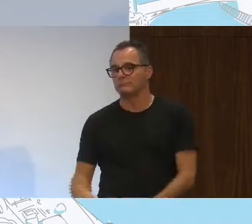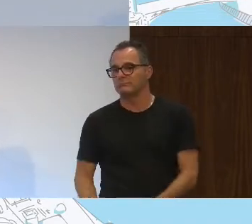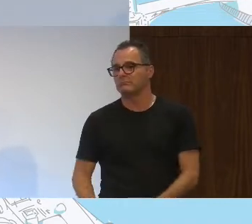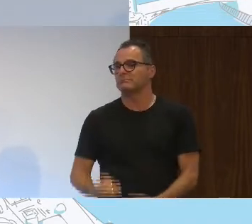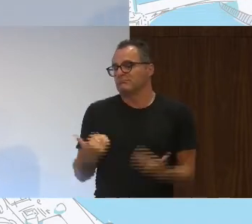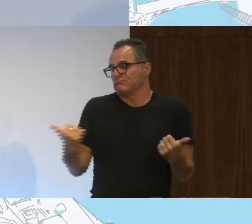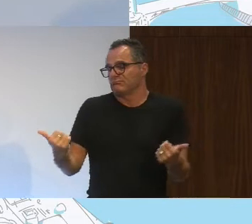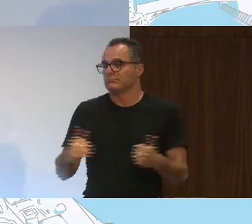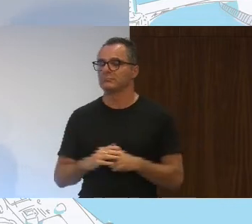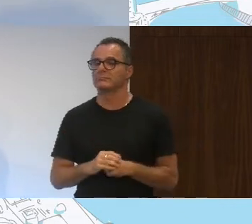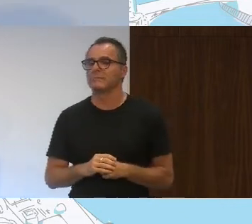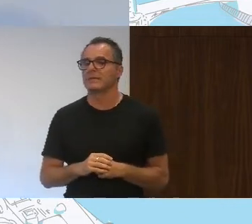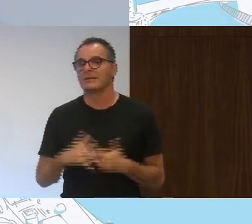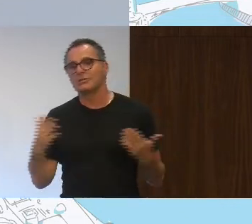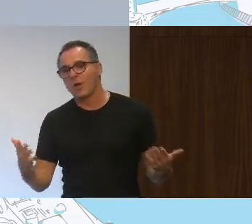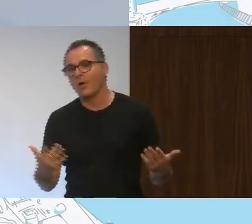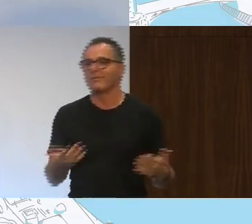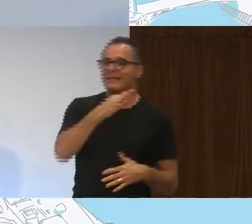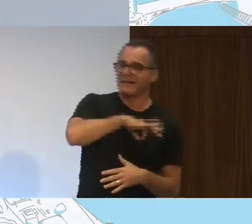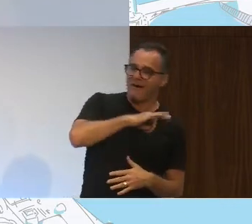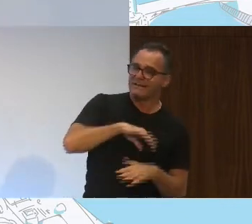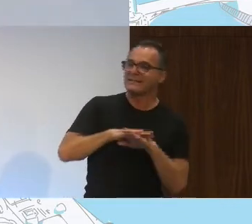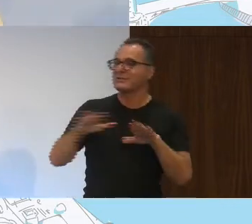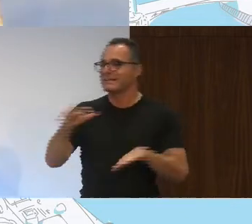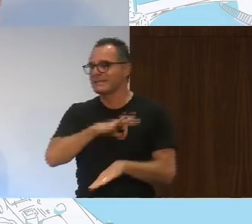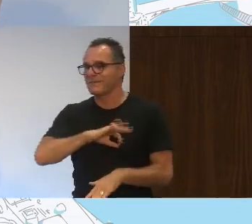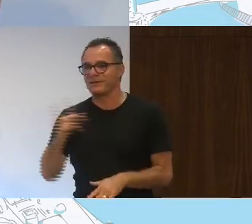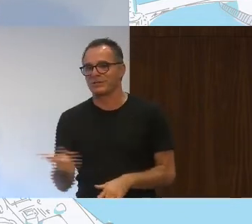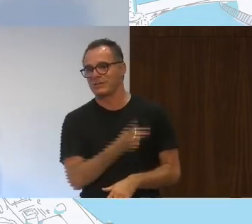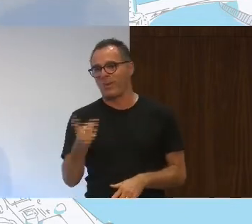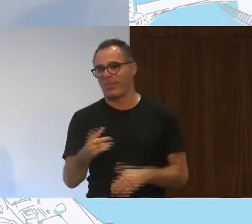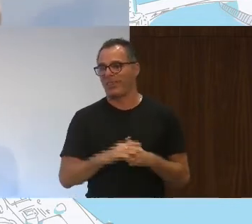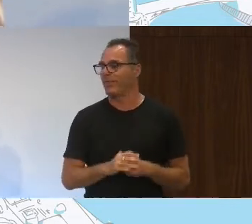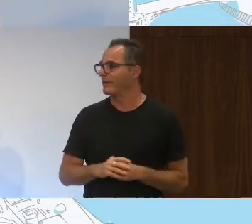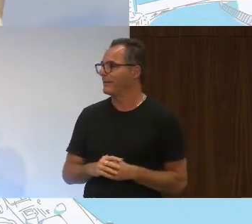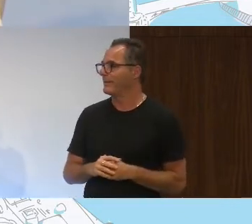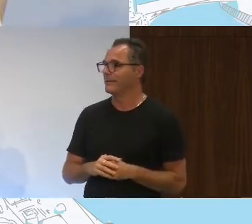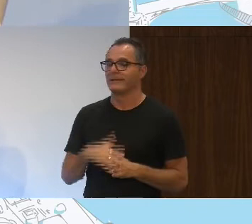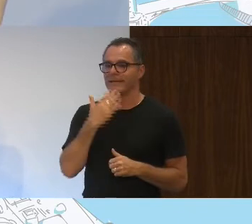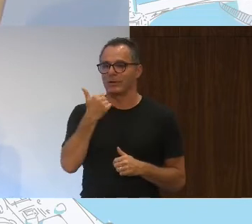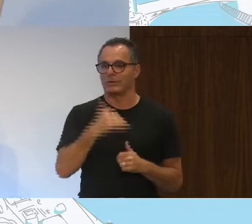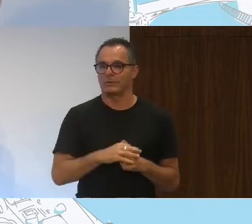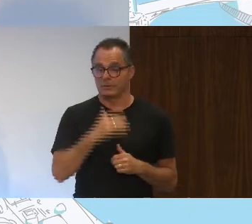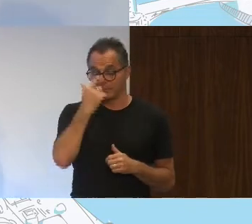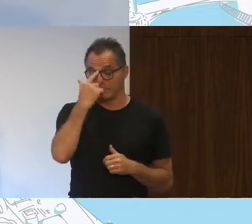So there are advantages and disadvantages. Thank you. Are the treatment